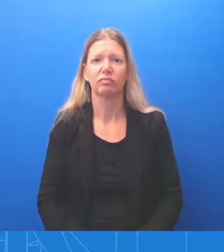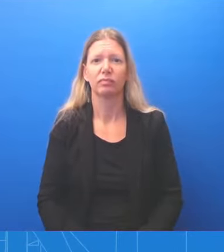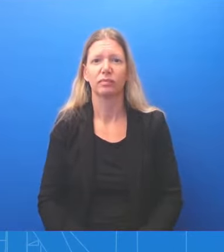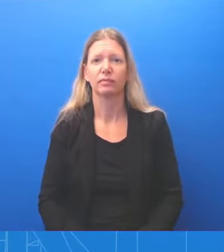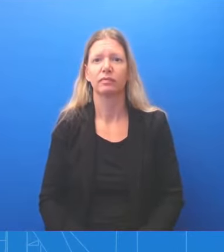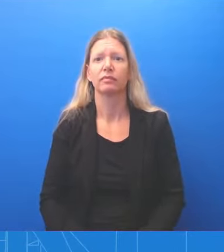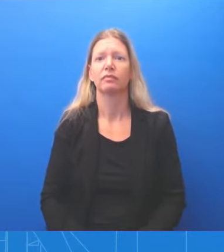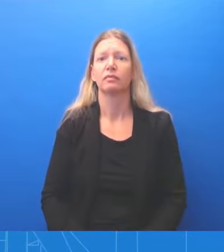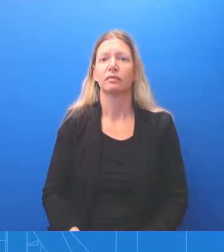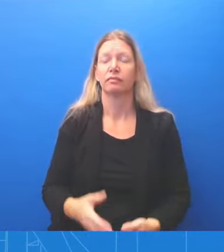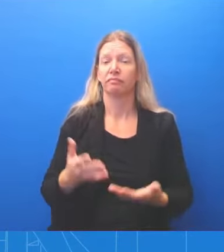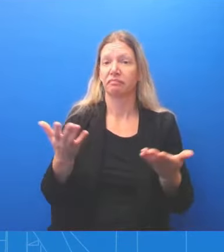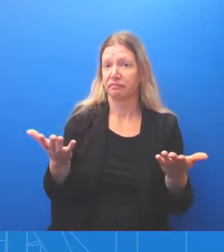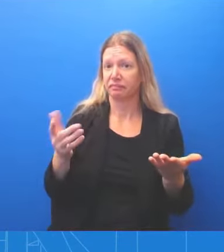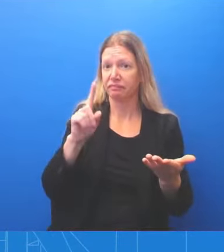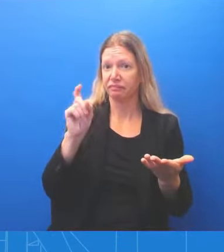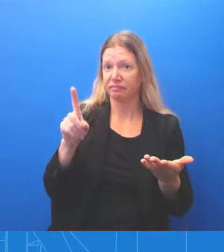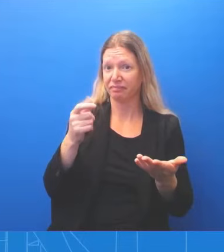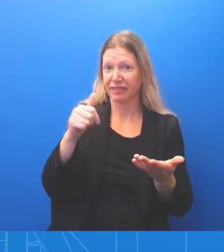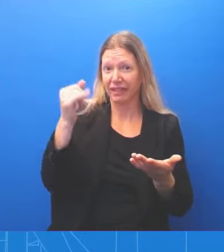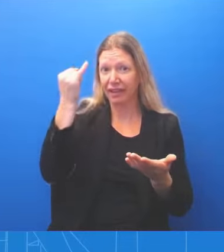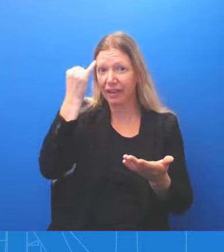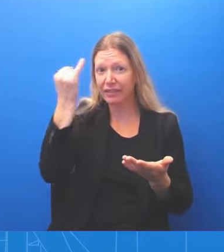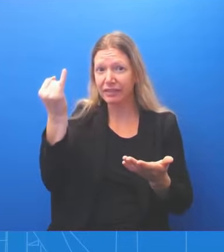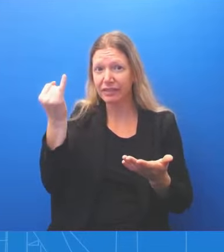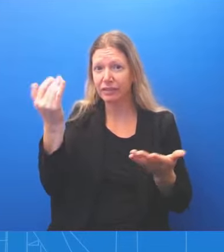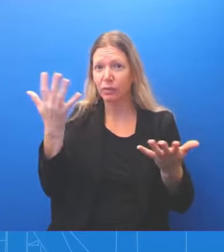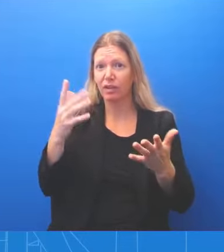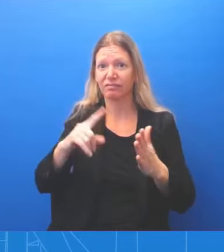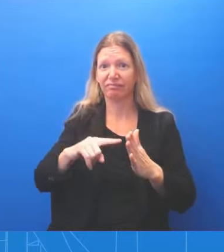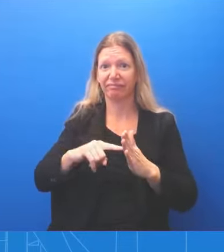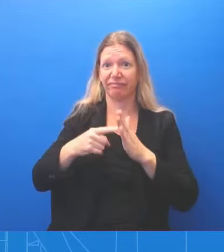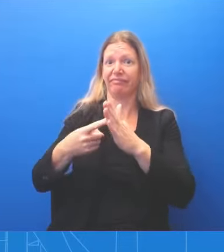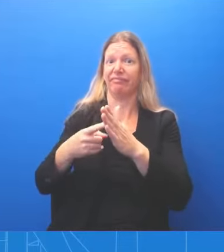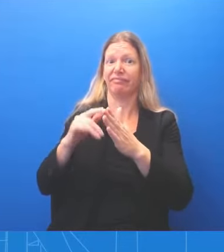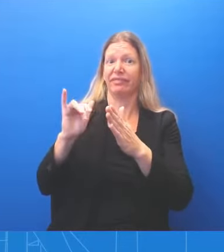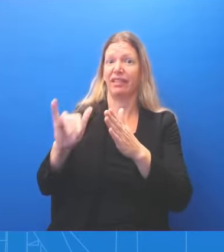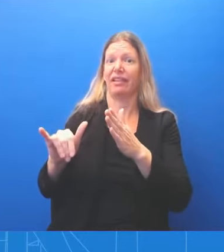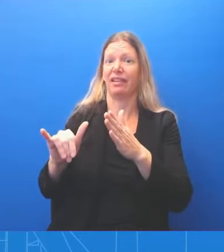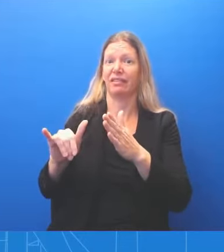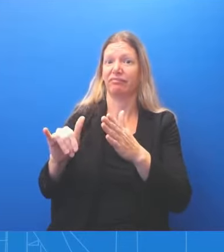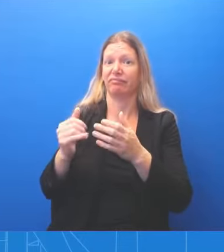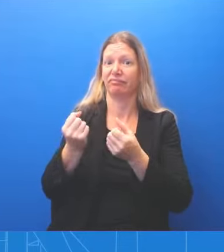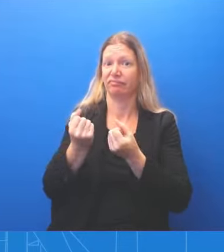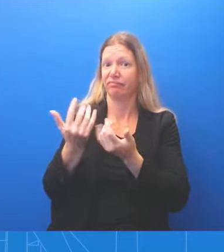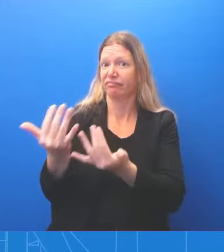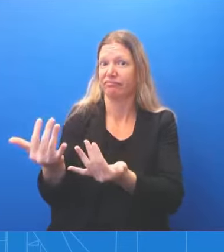Ms. Jean-Pierre: So, look, a couple of things on -- a couple of things on that. I know that folks have had questions on Prigozhin.